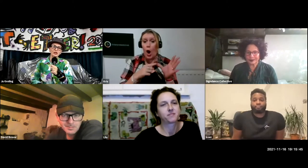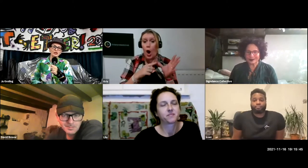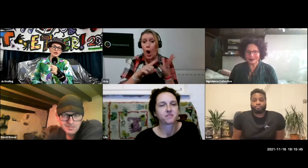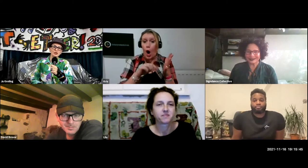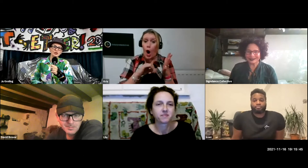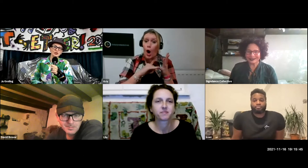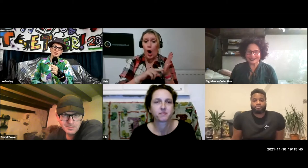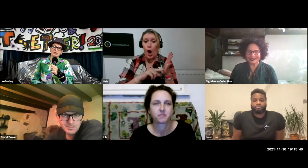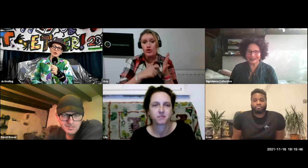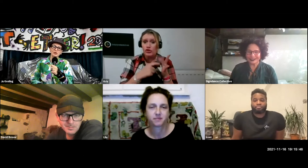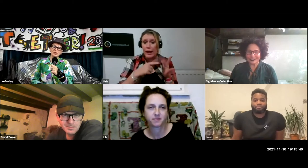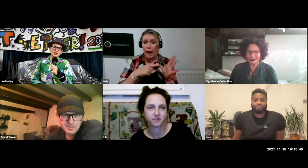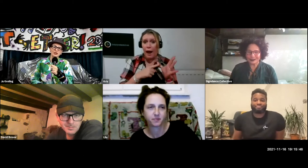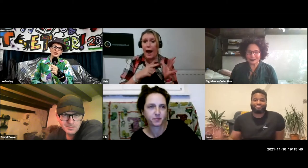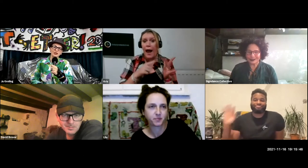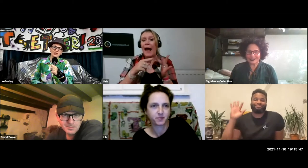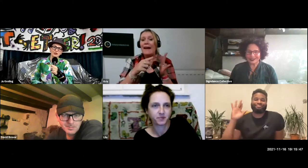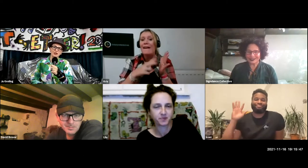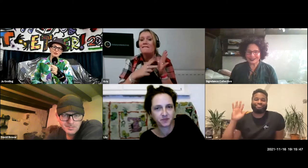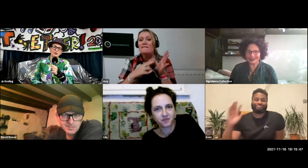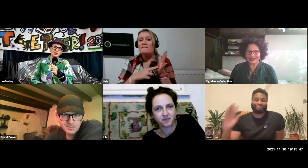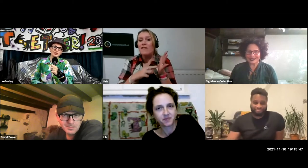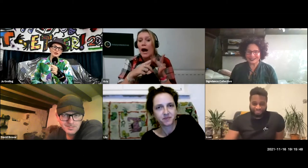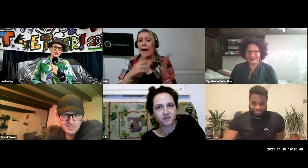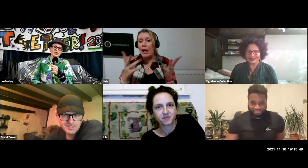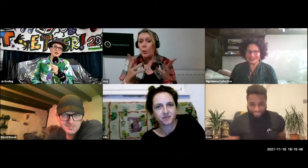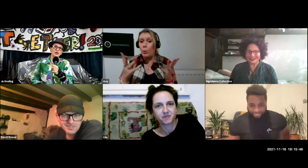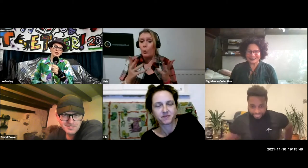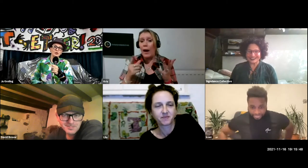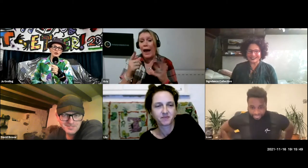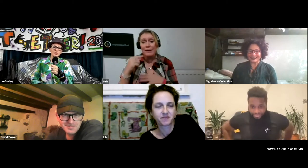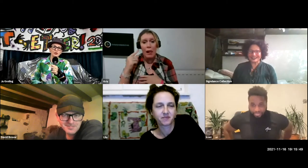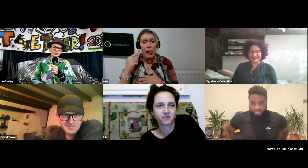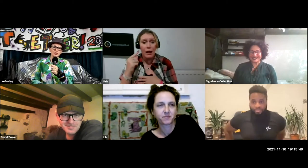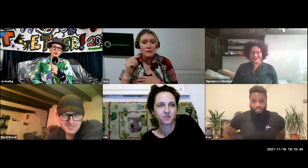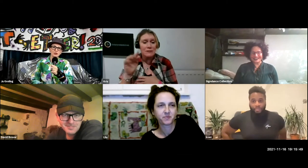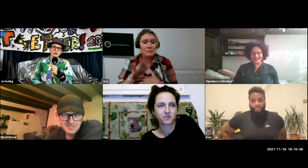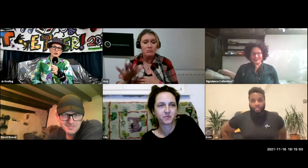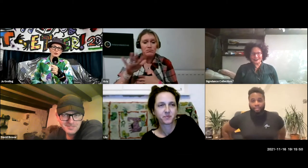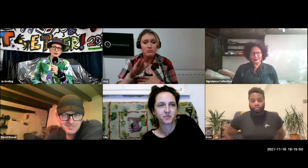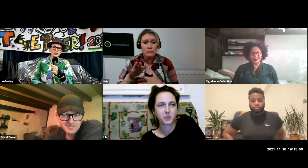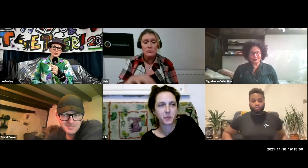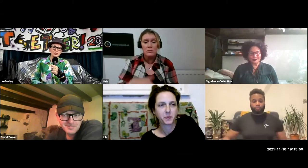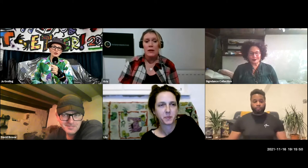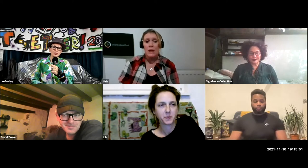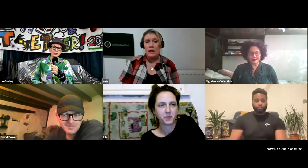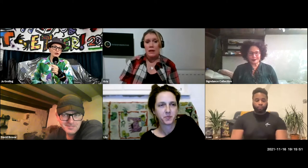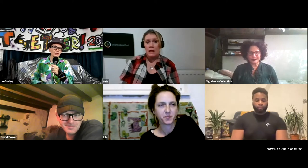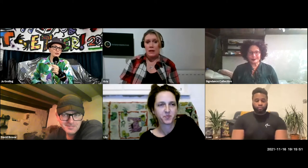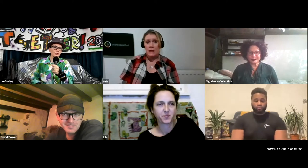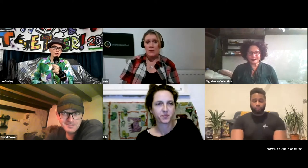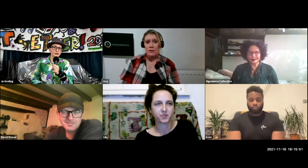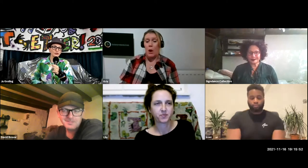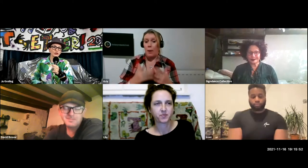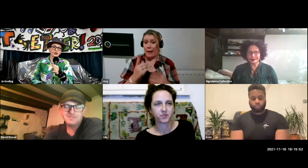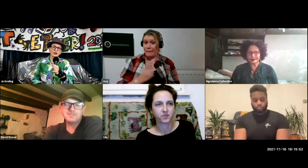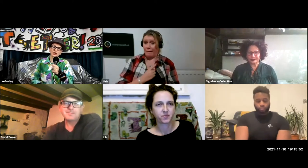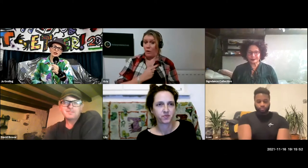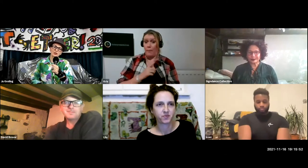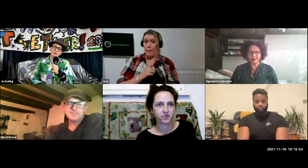Omni. Lila, and I, worked on it at about 6 o'clock in the morning and we came up with this version of it. So it is really exciting to show you this last little bit we will share from Oriente Plus.